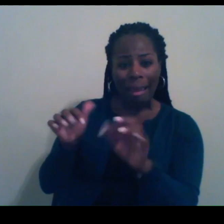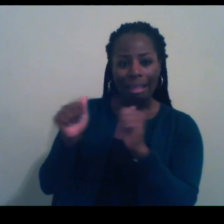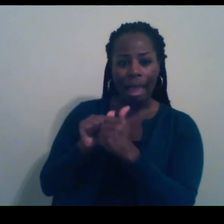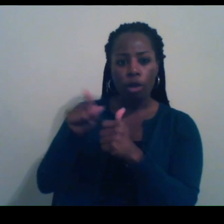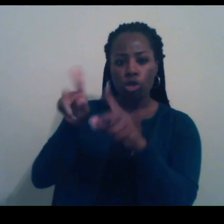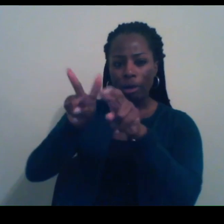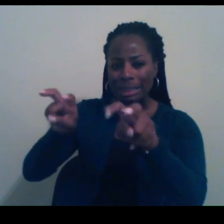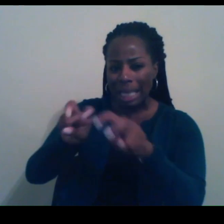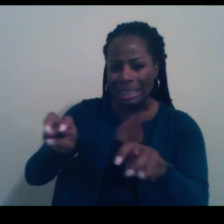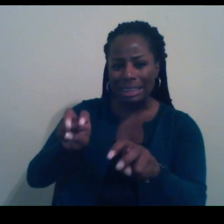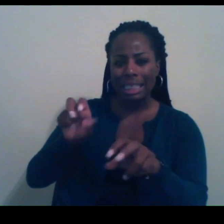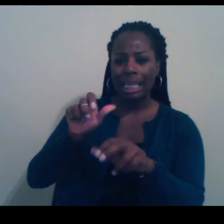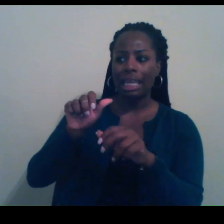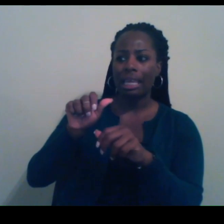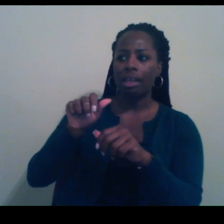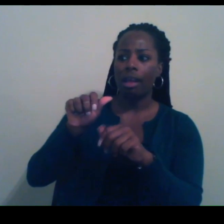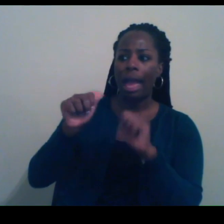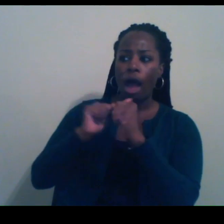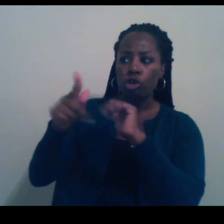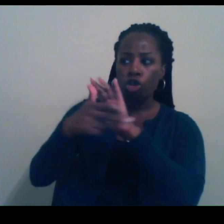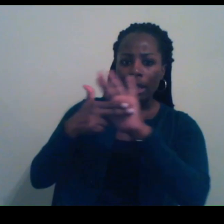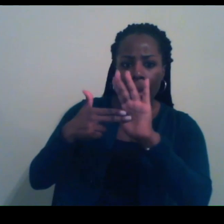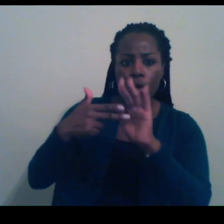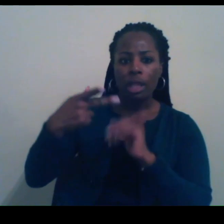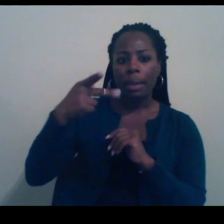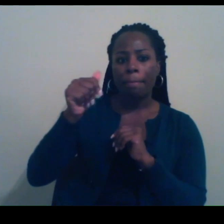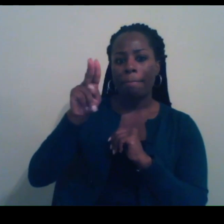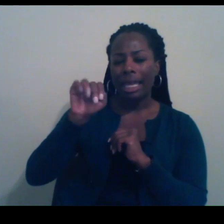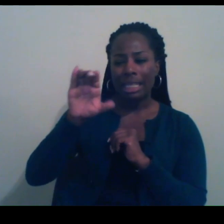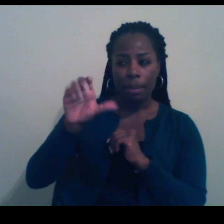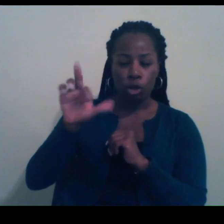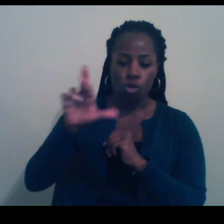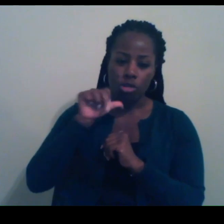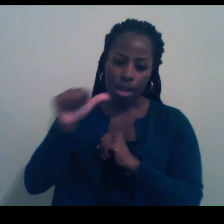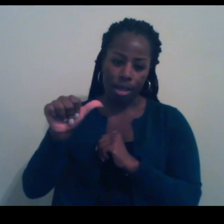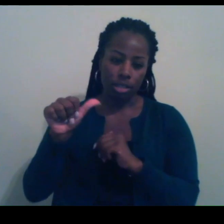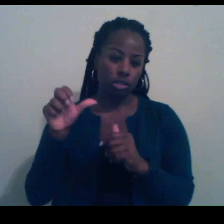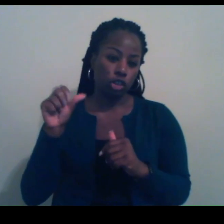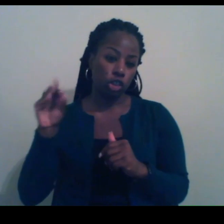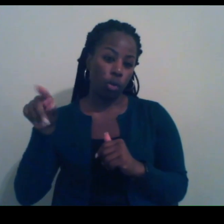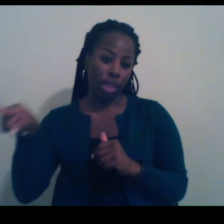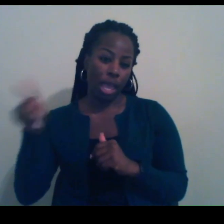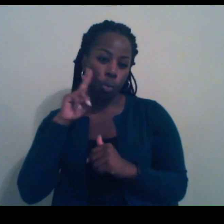good answer good answer hang on how about Ben with ABC where are you been go ahead